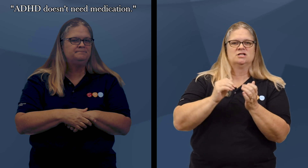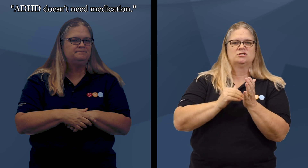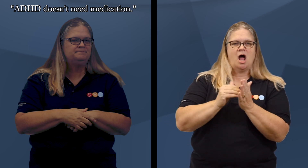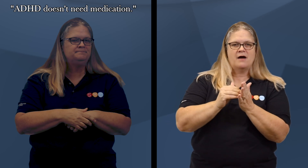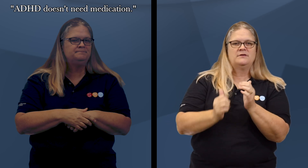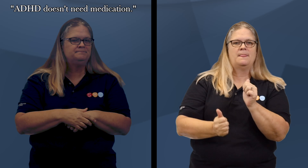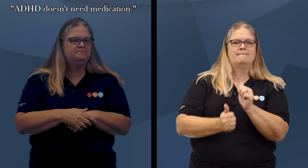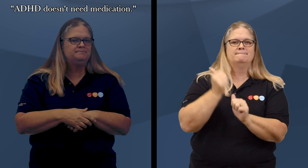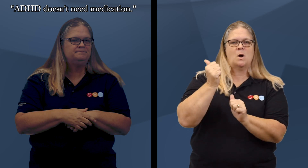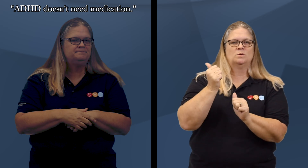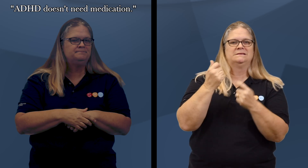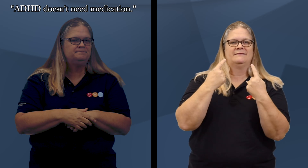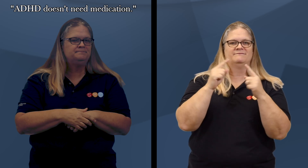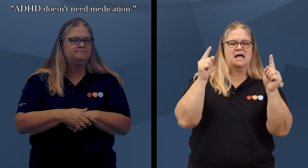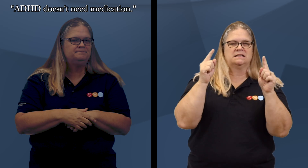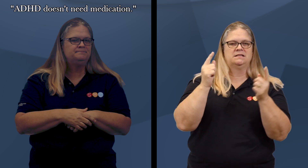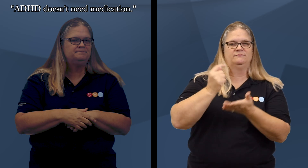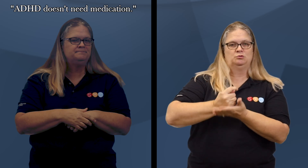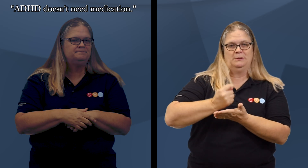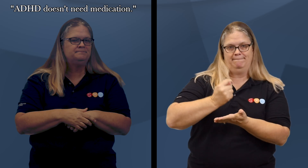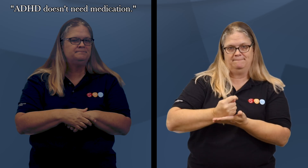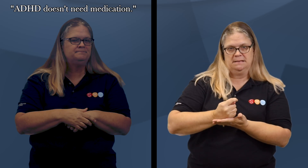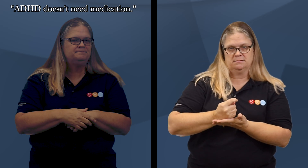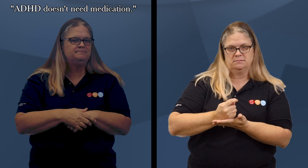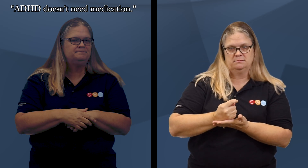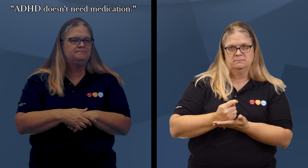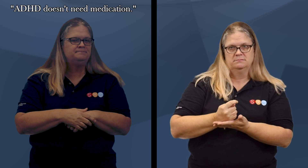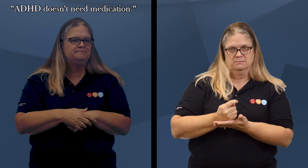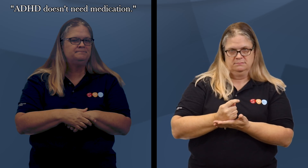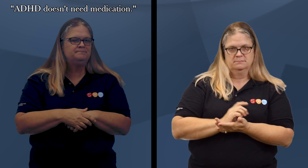often, is the most effective treatment.